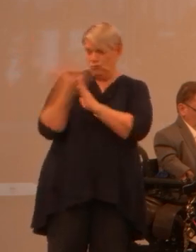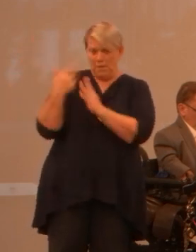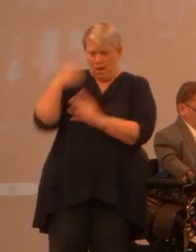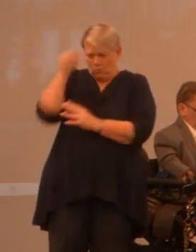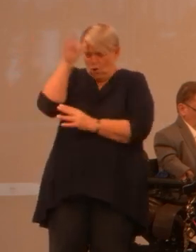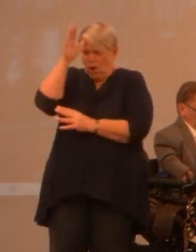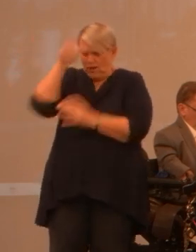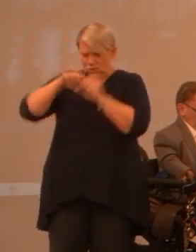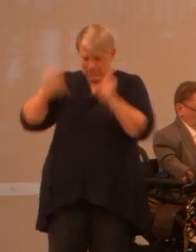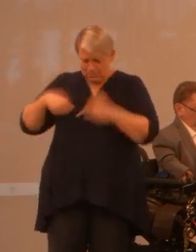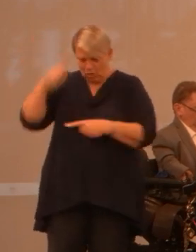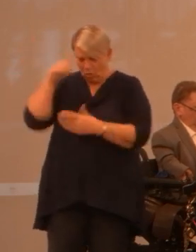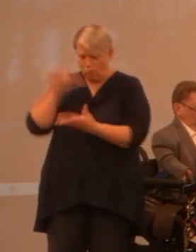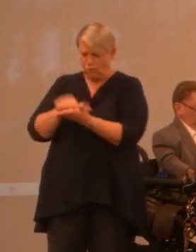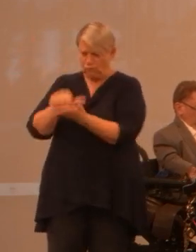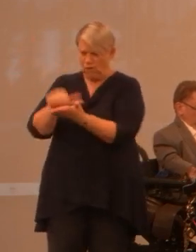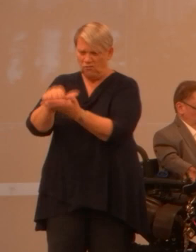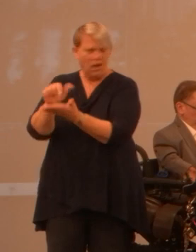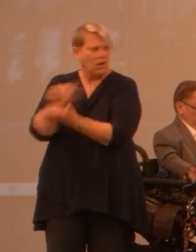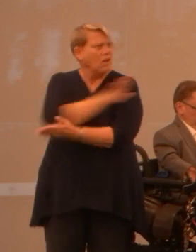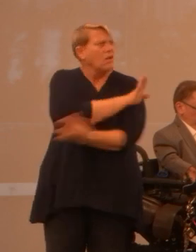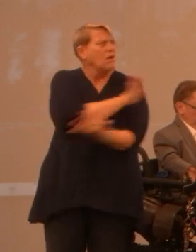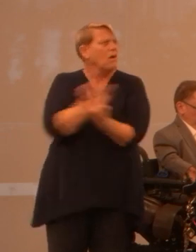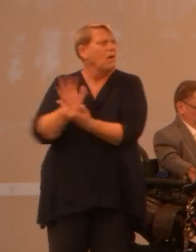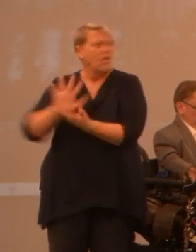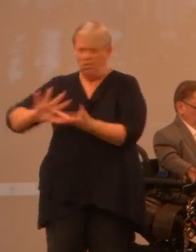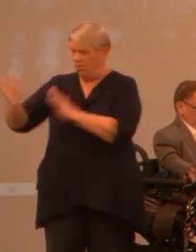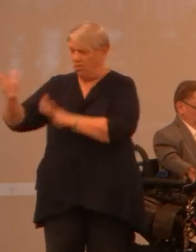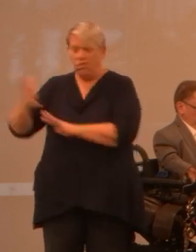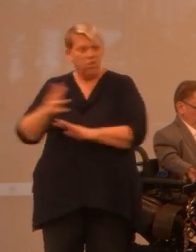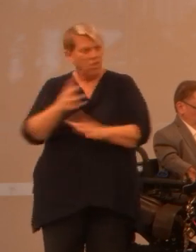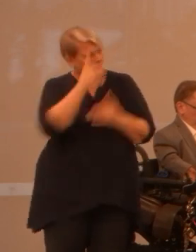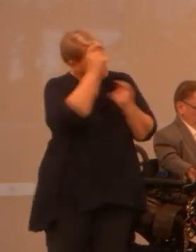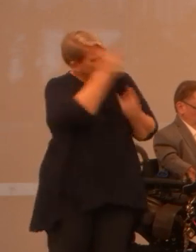we had looked after, all of a sudden, no disrespect, all of a sudden, we had